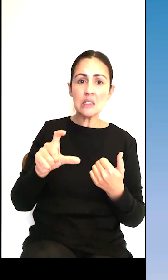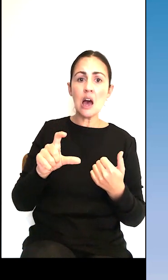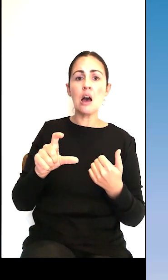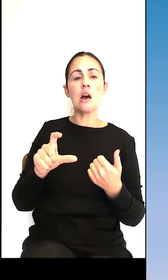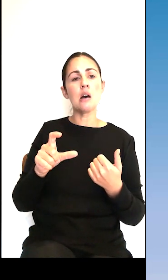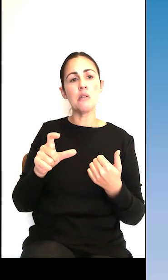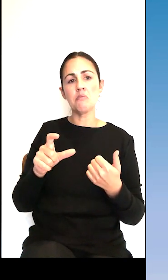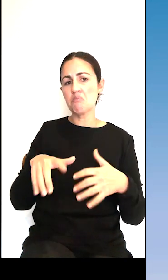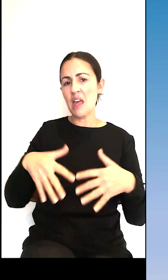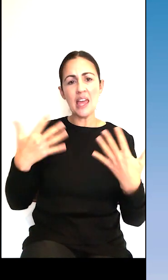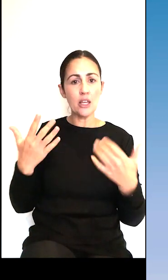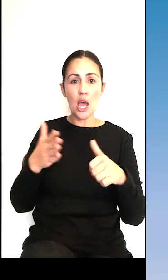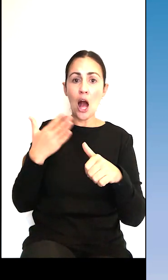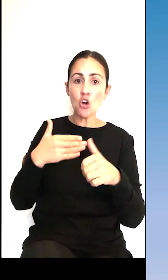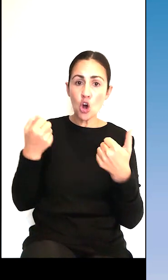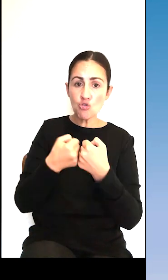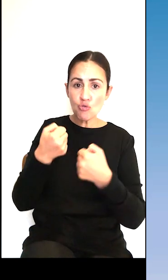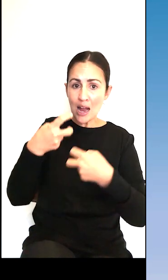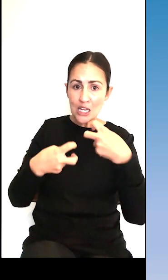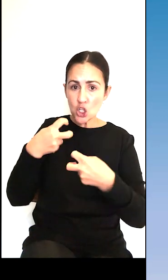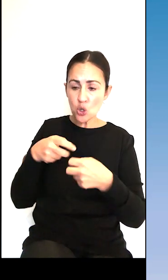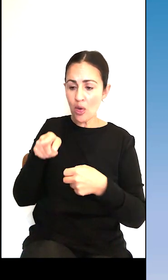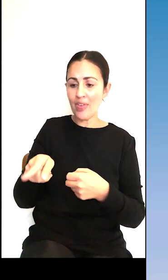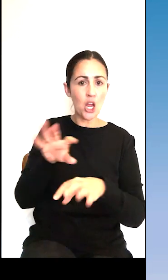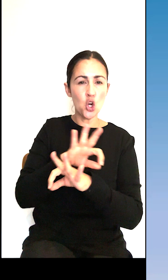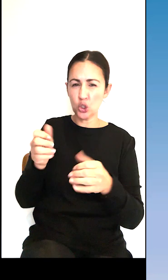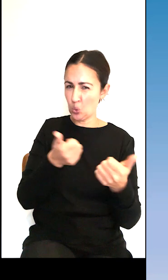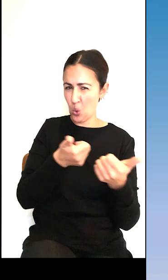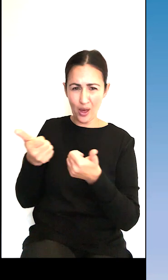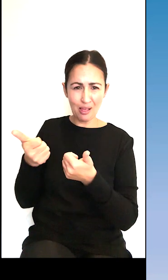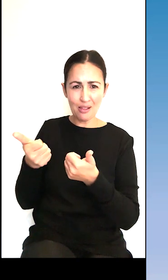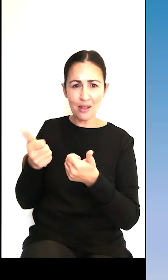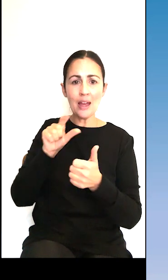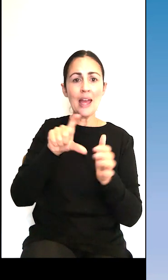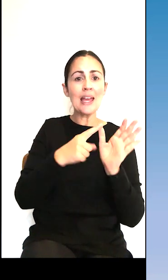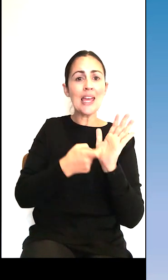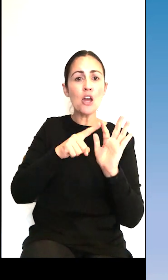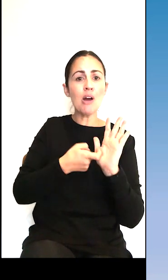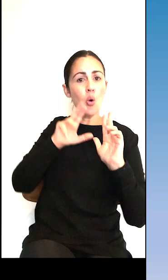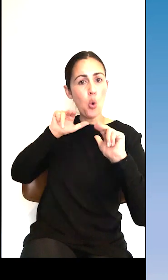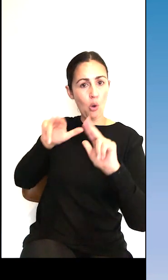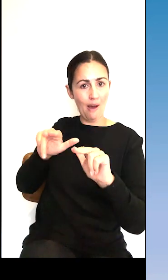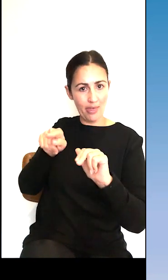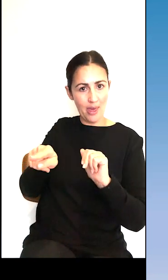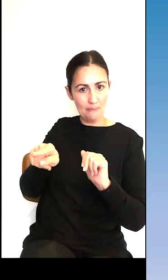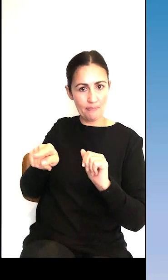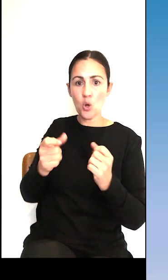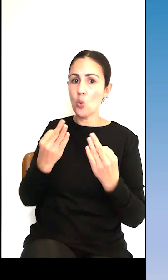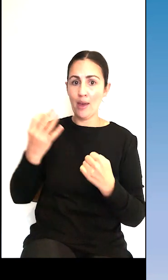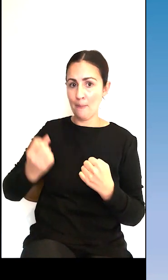or have alcohol or other drug issues, or who are frail and aged. And because this is a federated system,